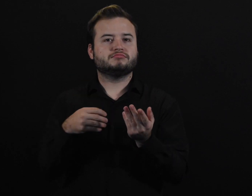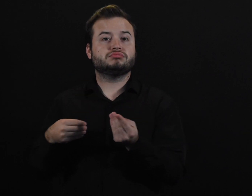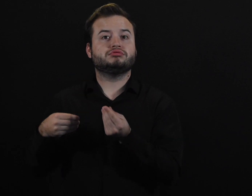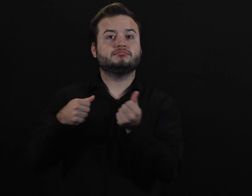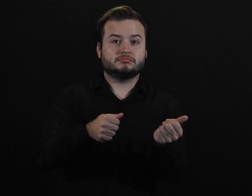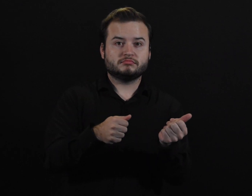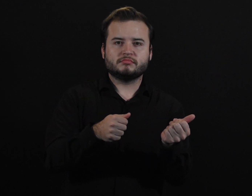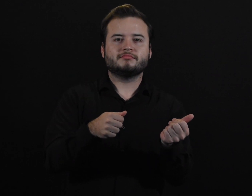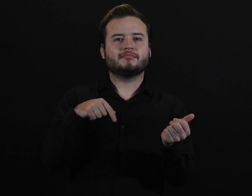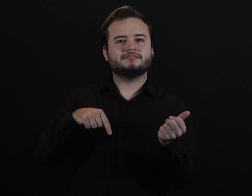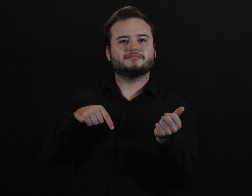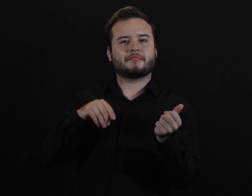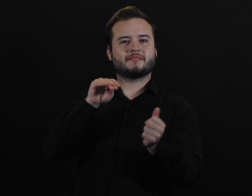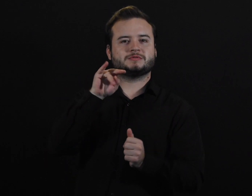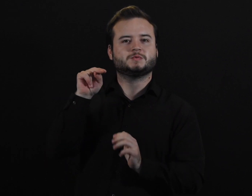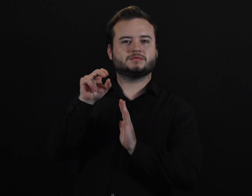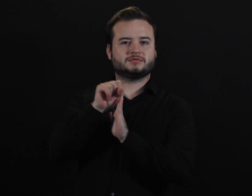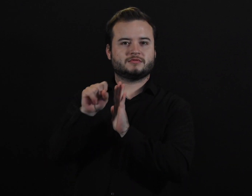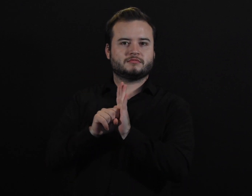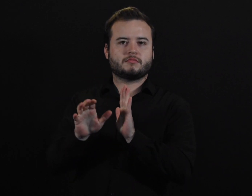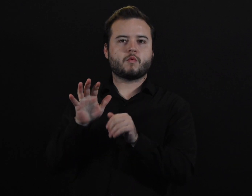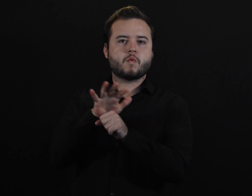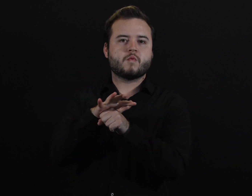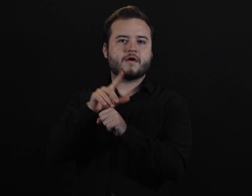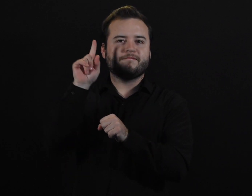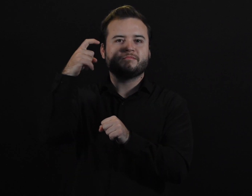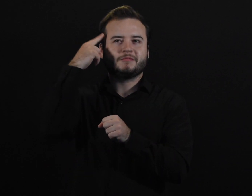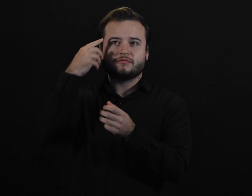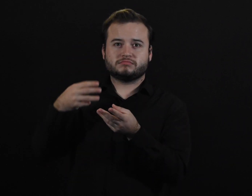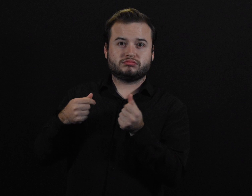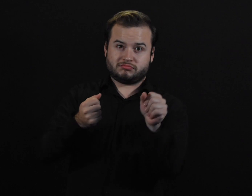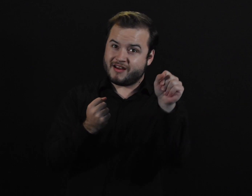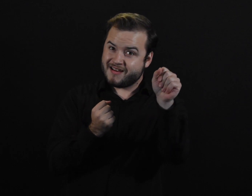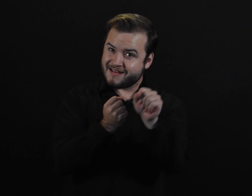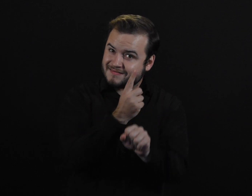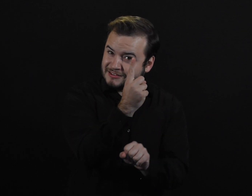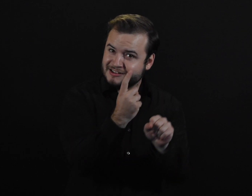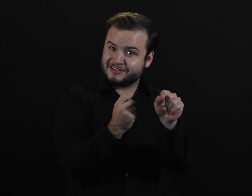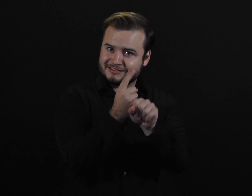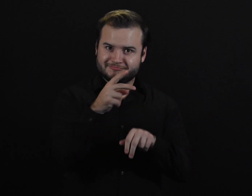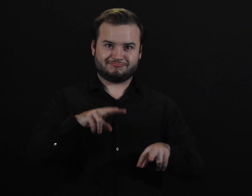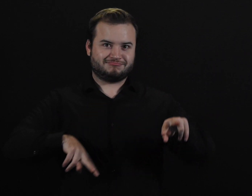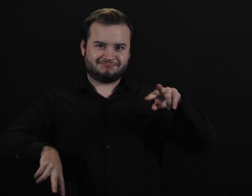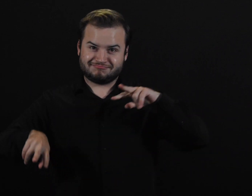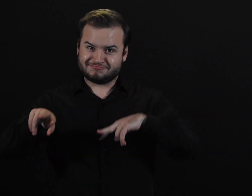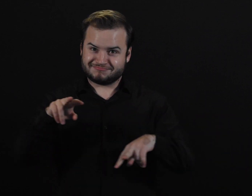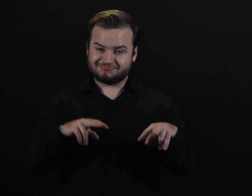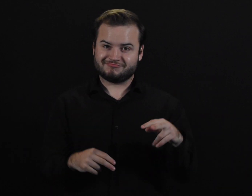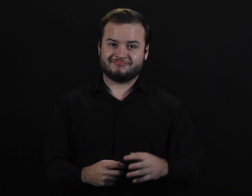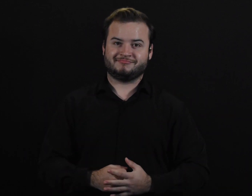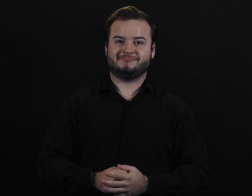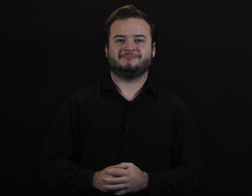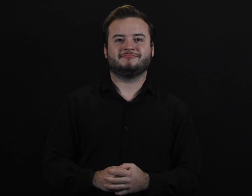spent annually by local governments in Minnesota.